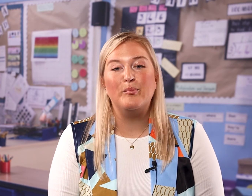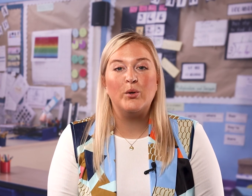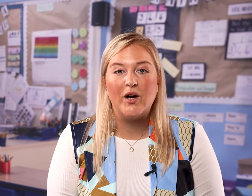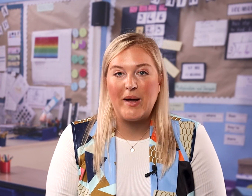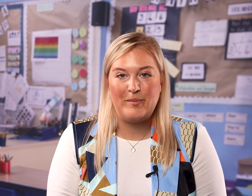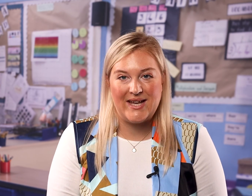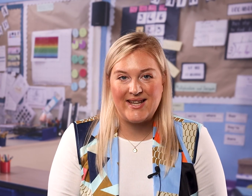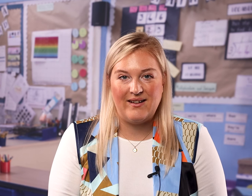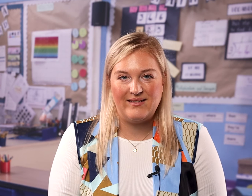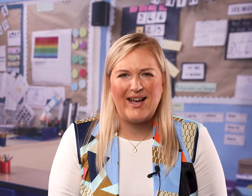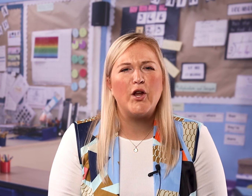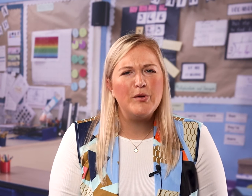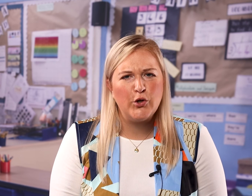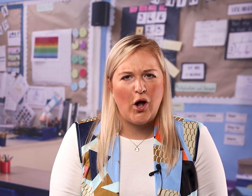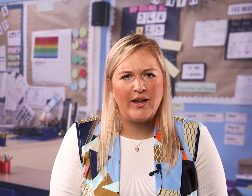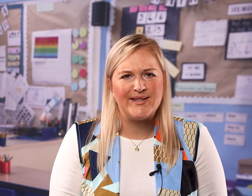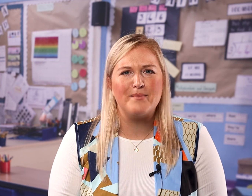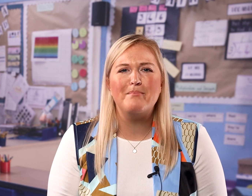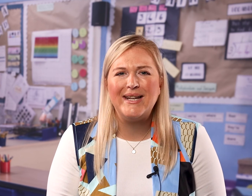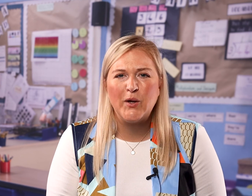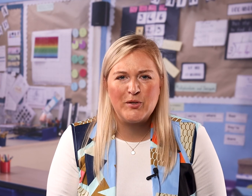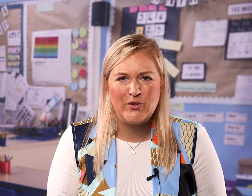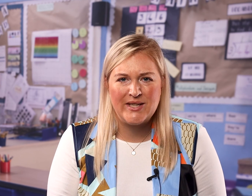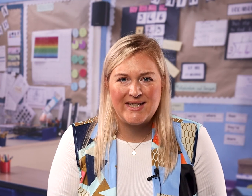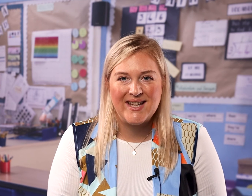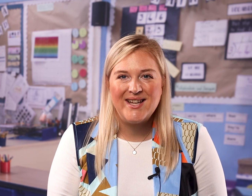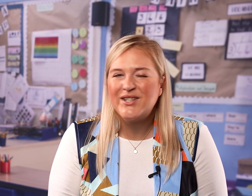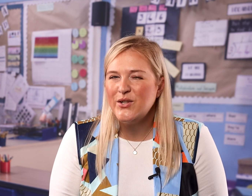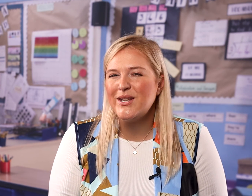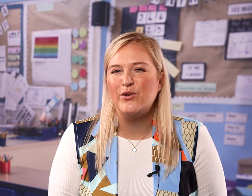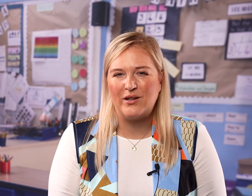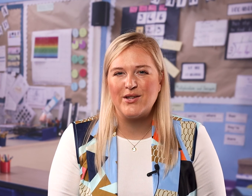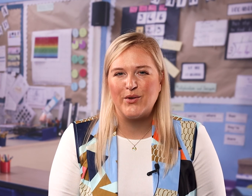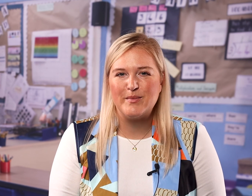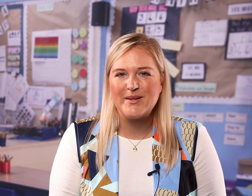learn more about BSL and opened your eyes to the many opportunities to use it in your classrooms.